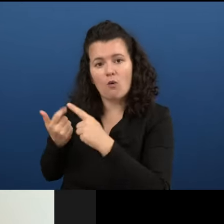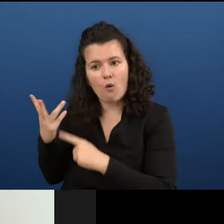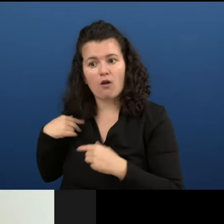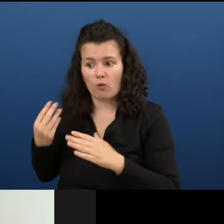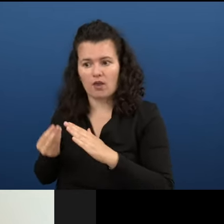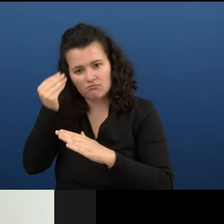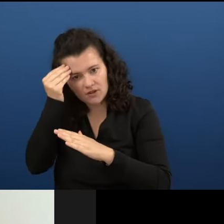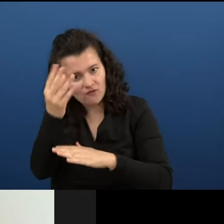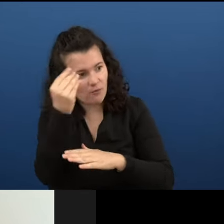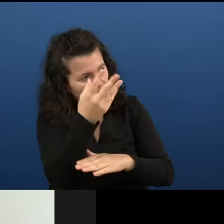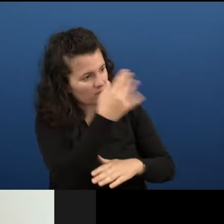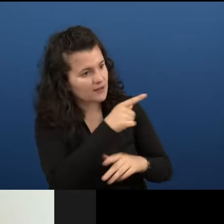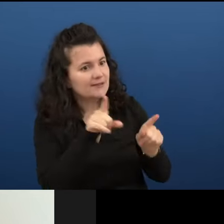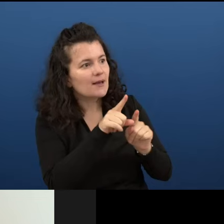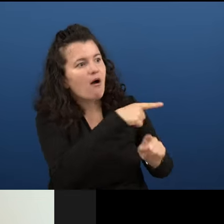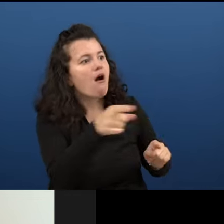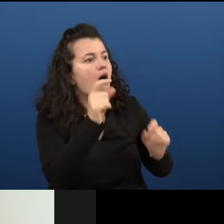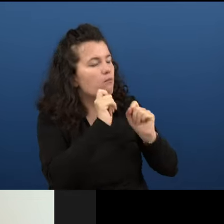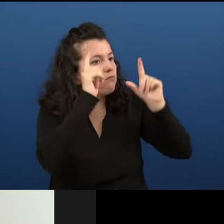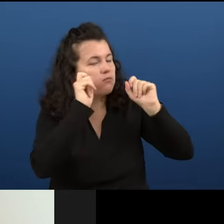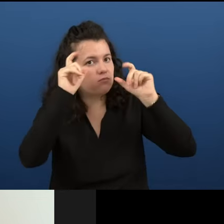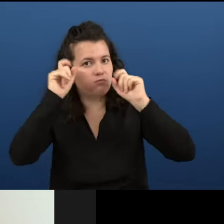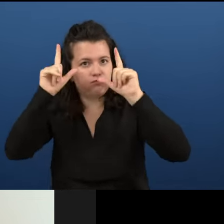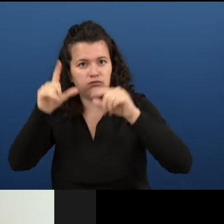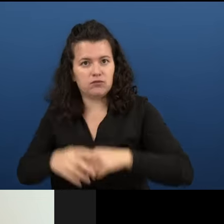10:48:30 so it will to understand how is it affecting this personally that disability,